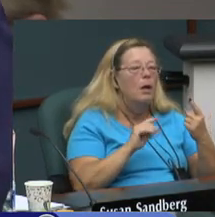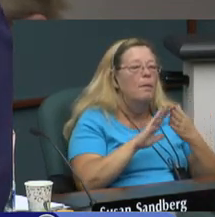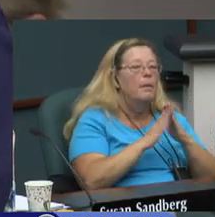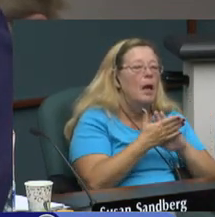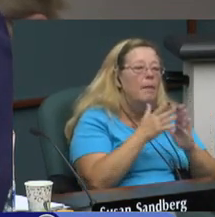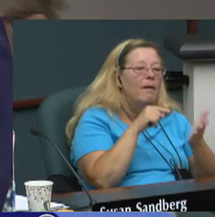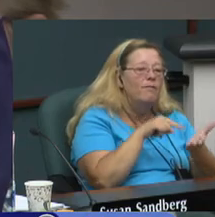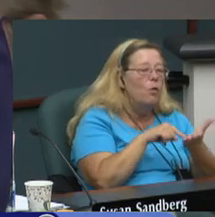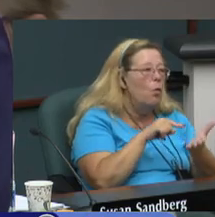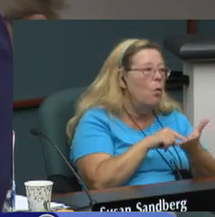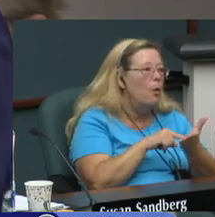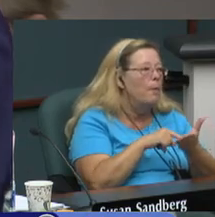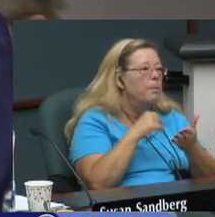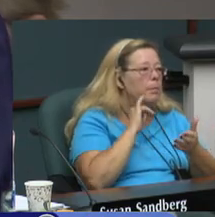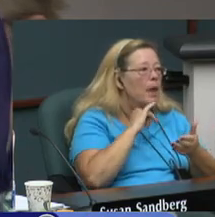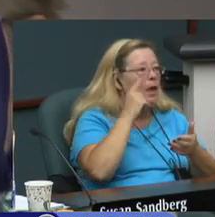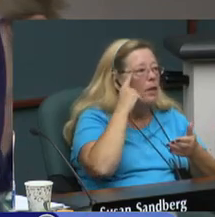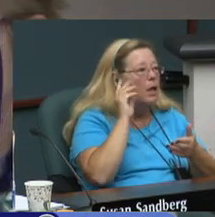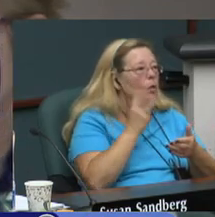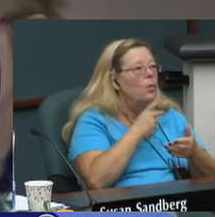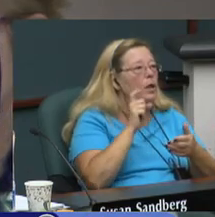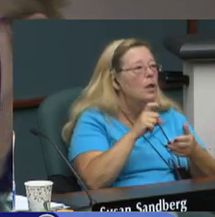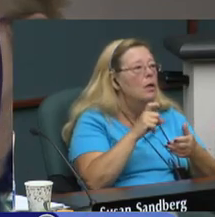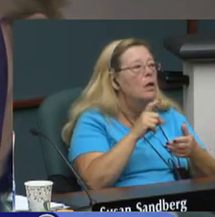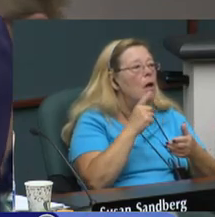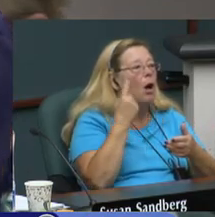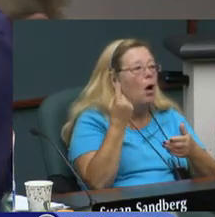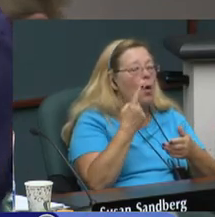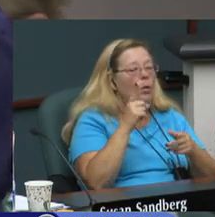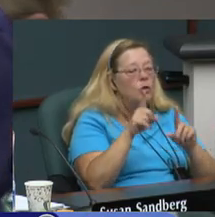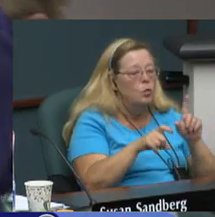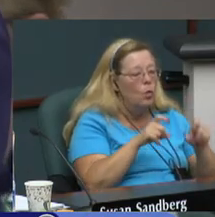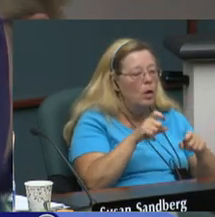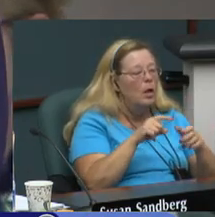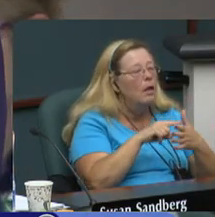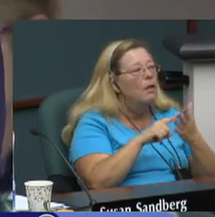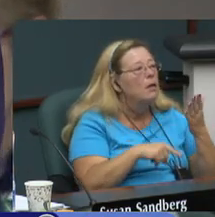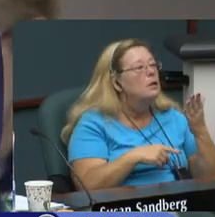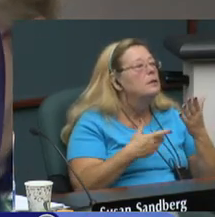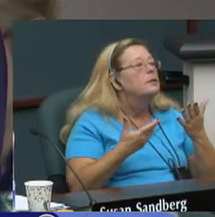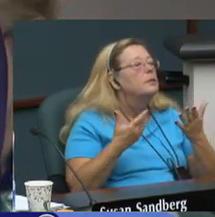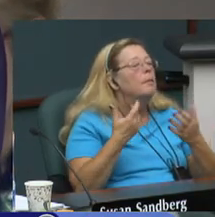I just think we need to really always question these things and make sure that